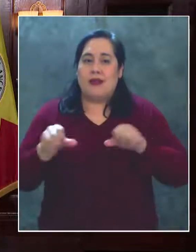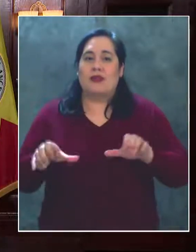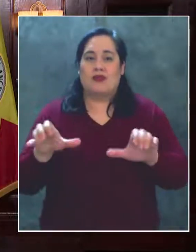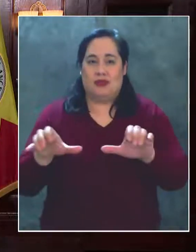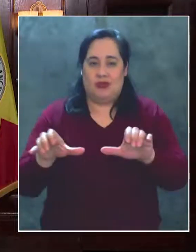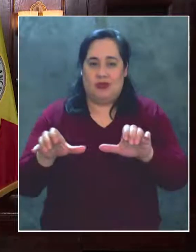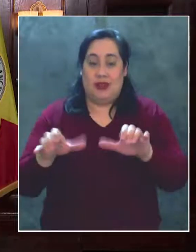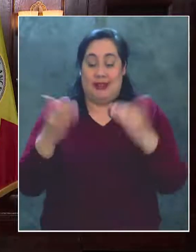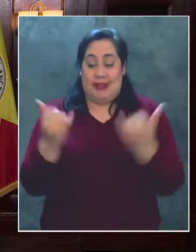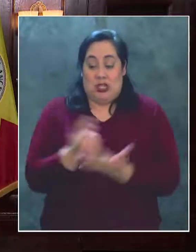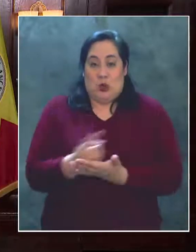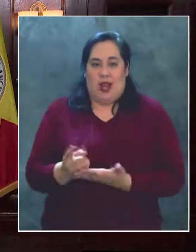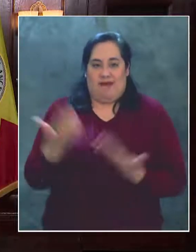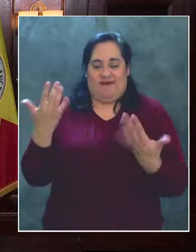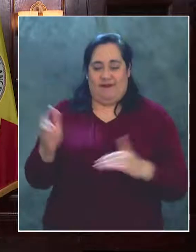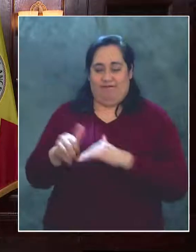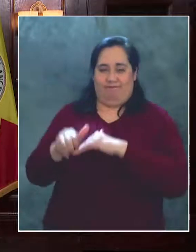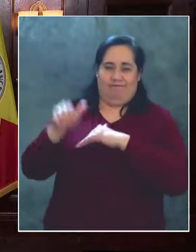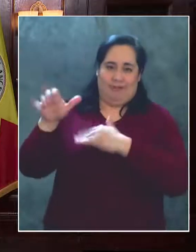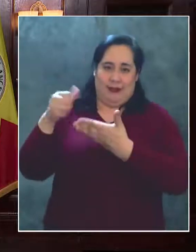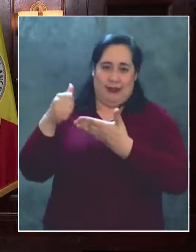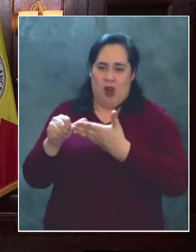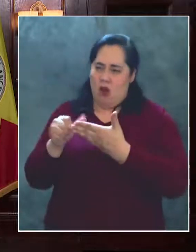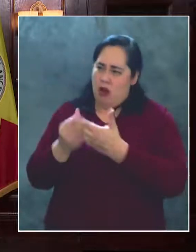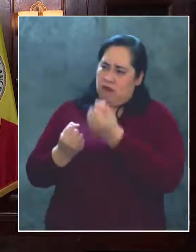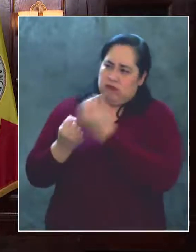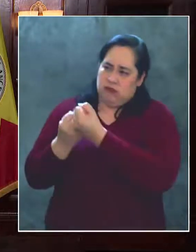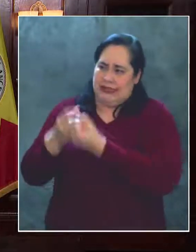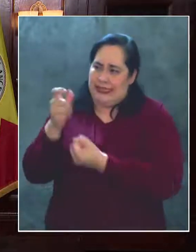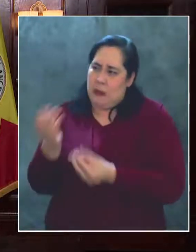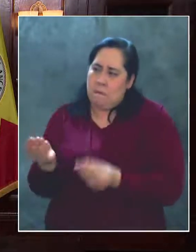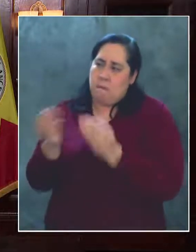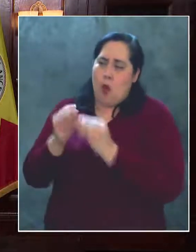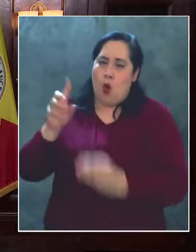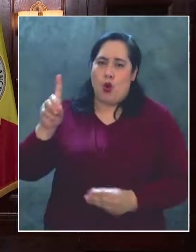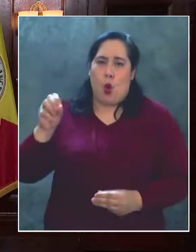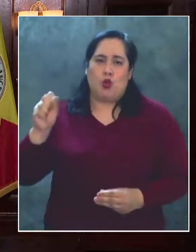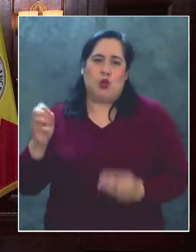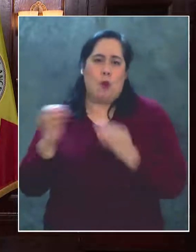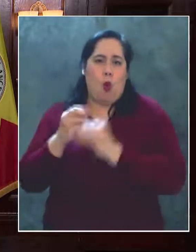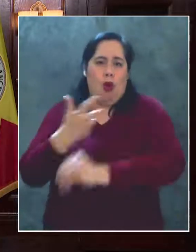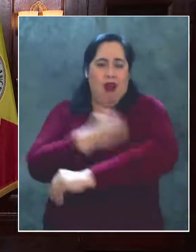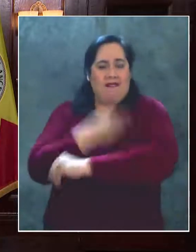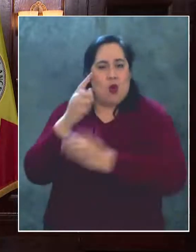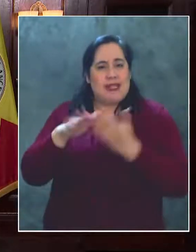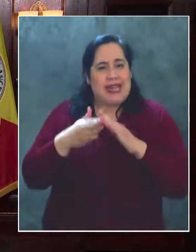WE'RE TAKING ACTION. AND THIS WEEK I SENT A LETTER